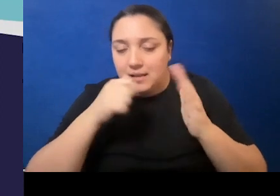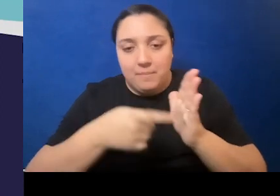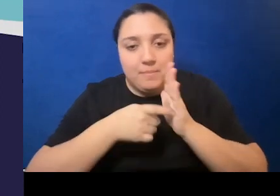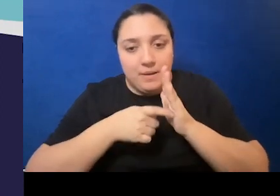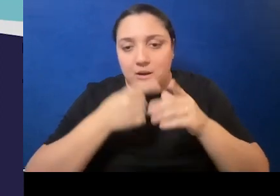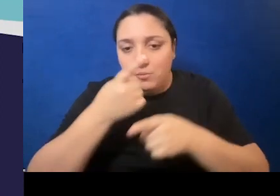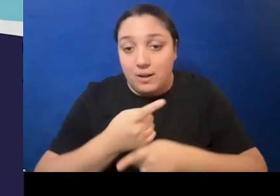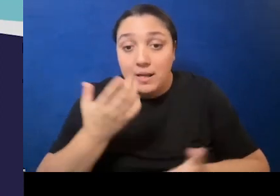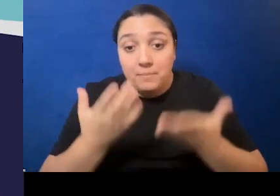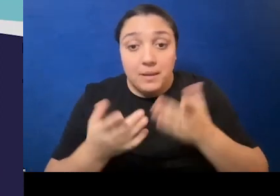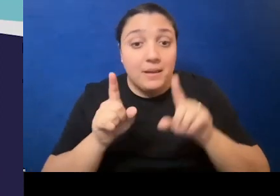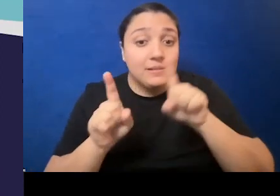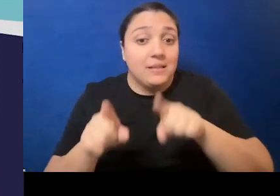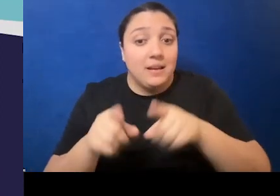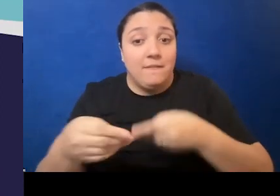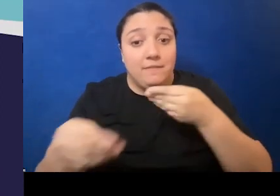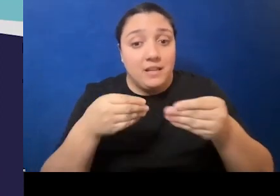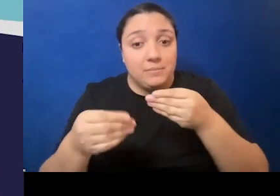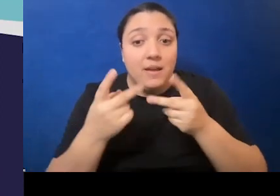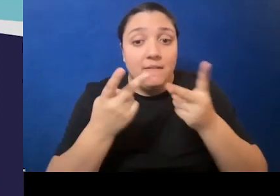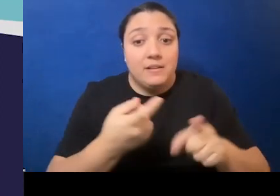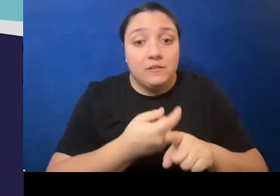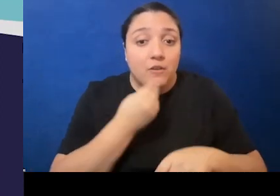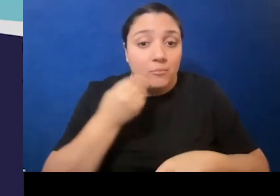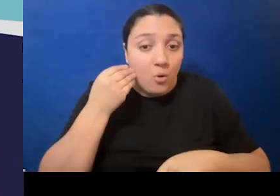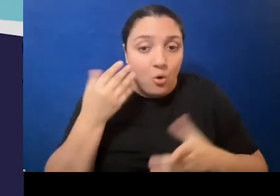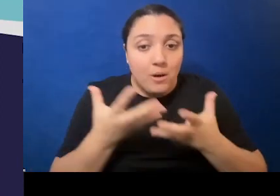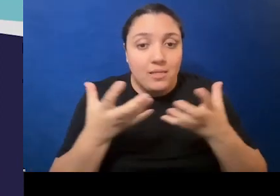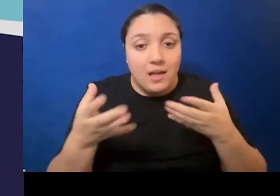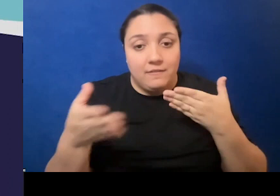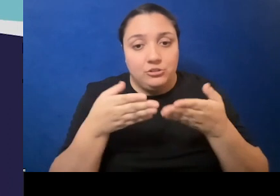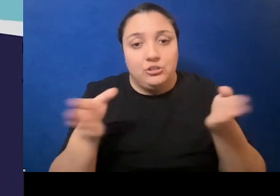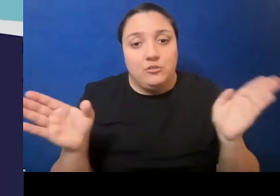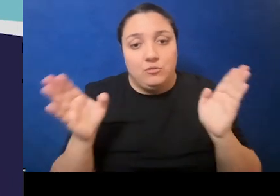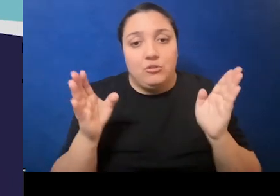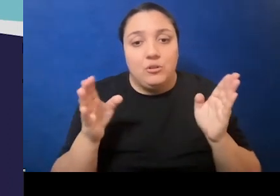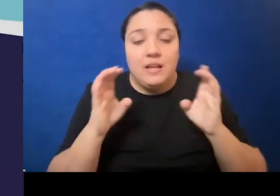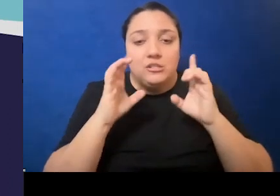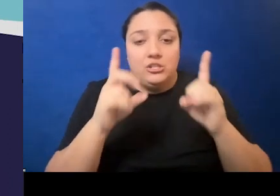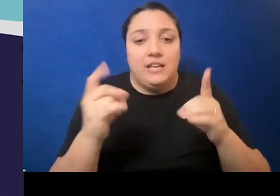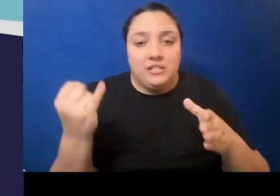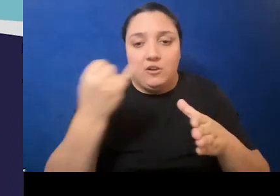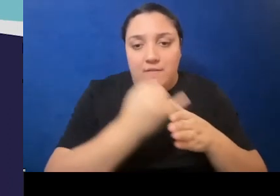ACCESS, THEY MAY HAVE ATTENDANCE FLEXIBILITY, VISITS FROM HOME, THERE ARE A LOT OF GENERAL